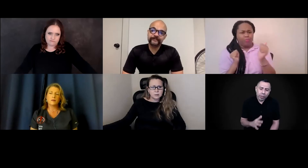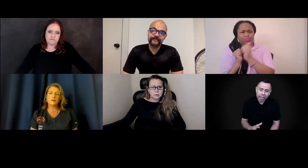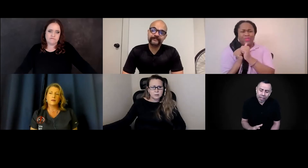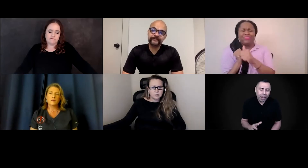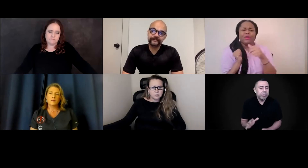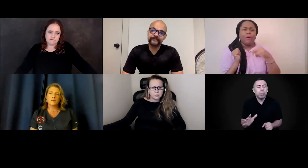And I'm fine with that.